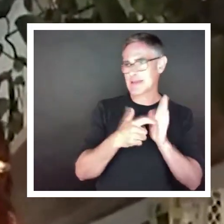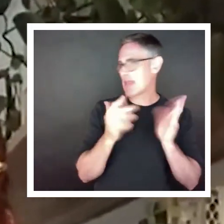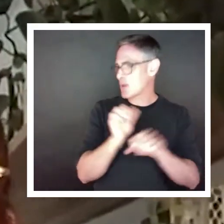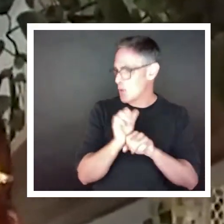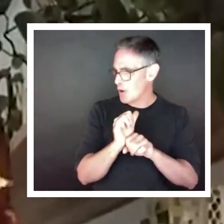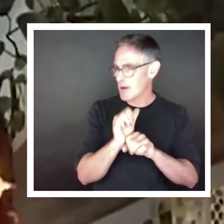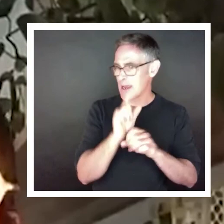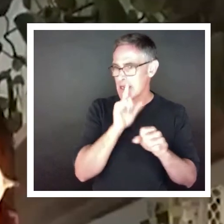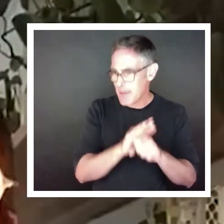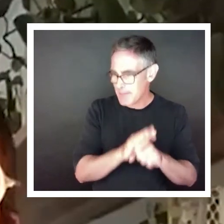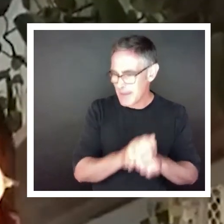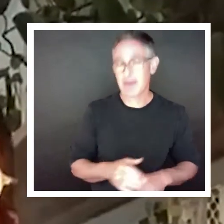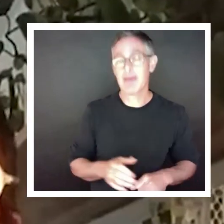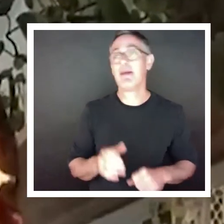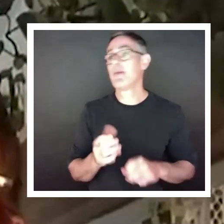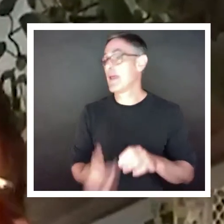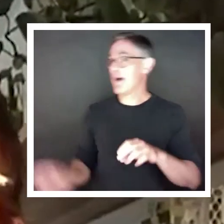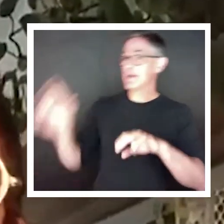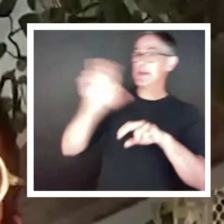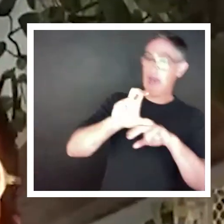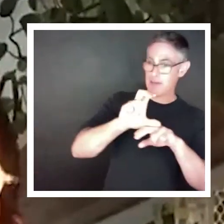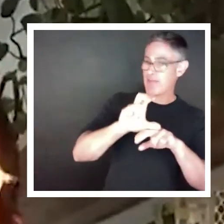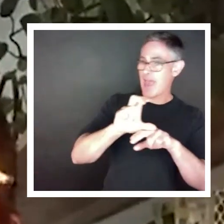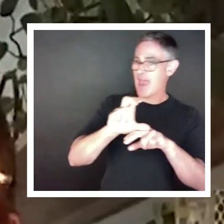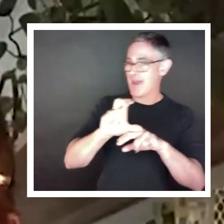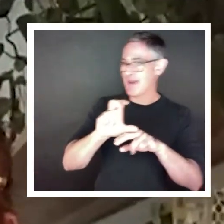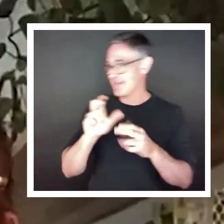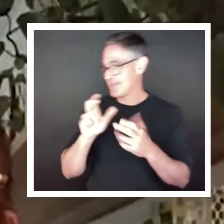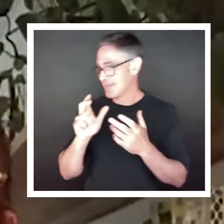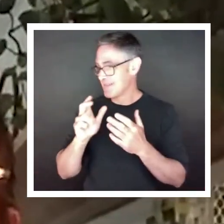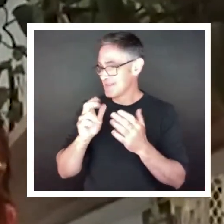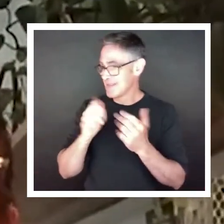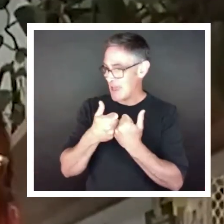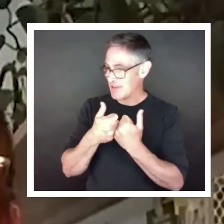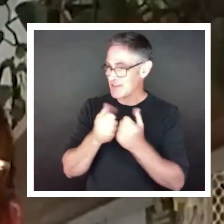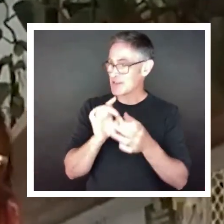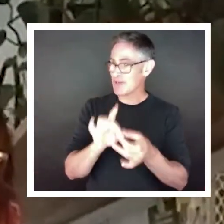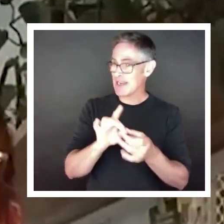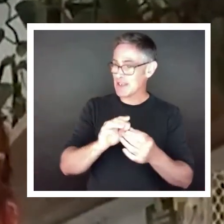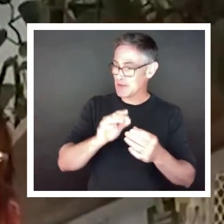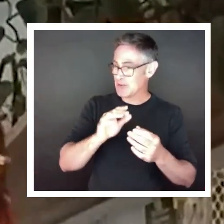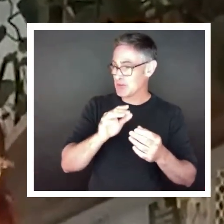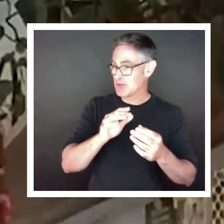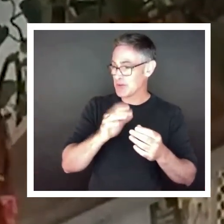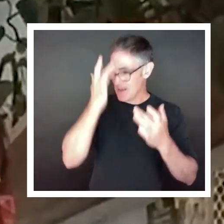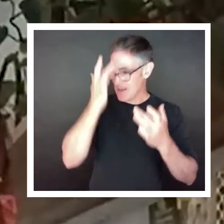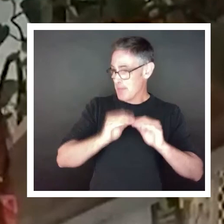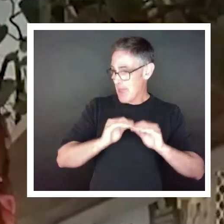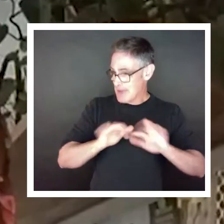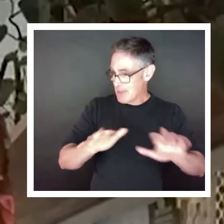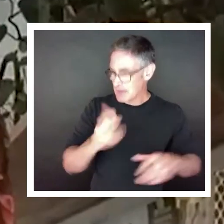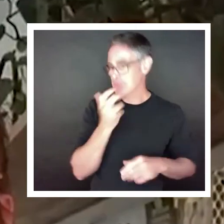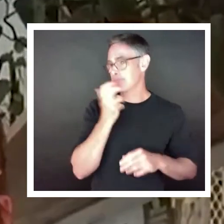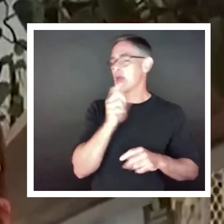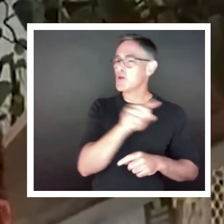Add to that the schooling and personal challenges of the pandemic. You all are superstars.